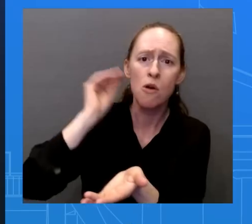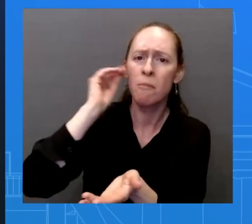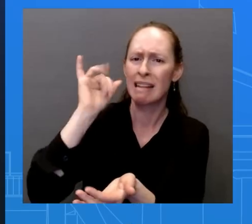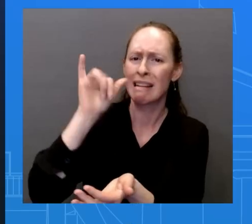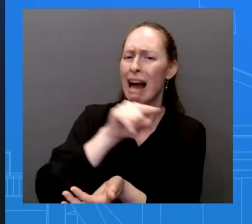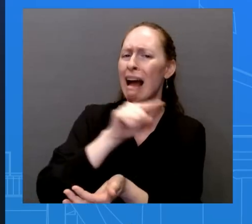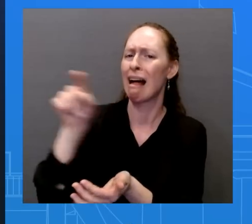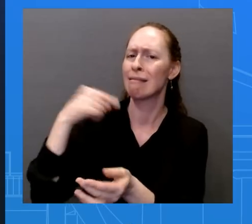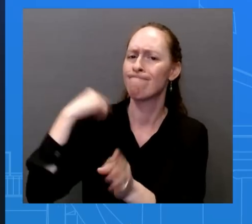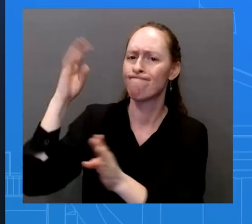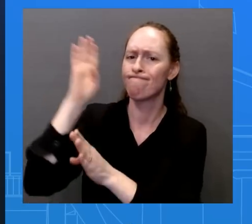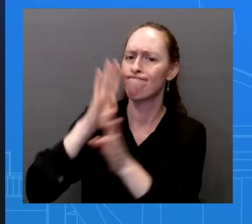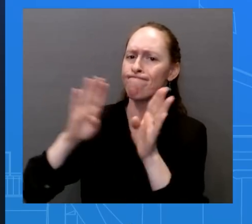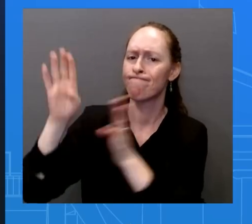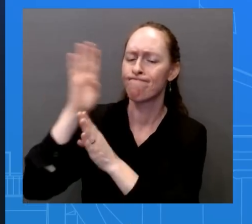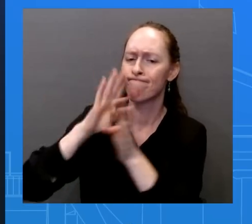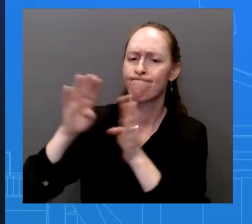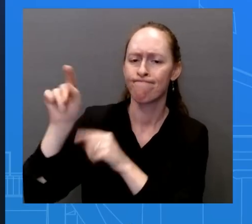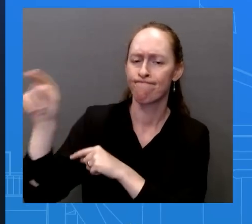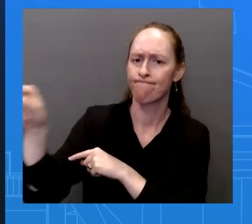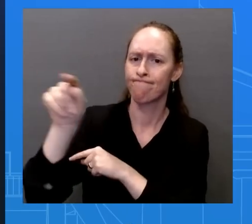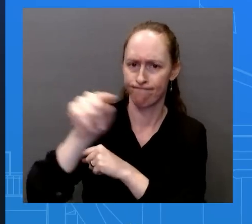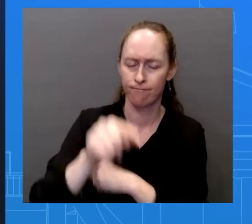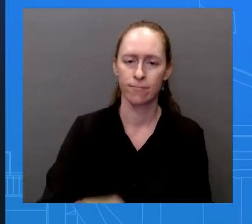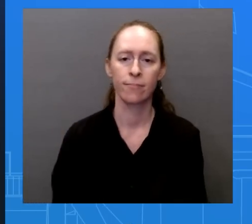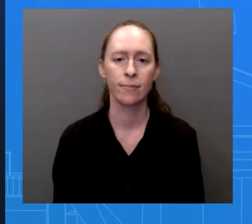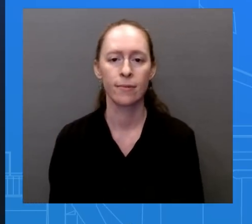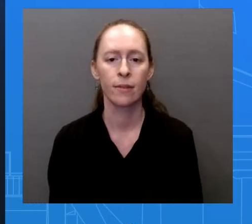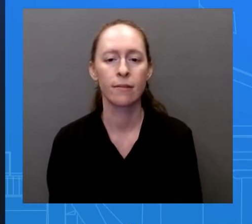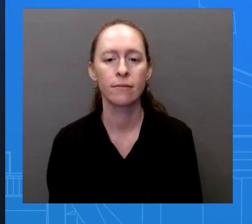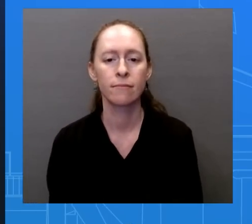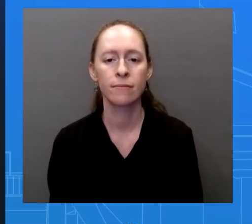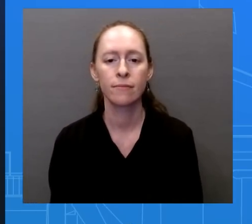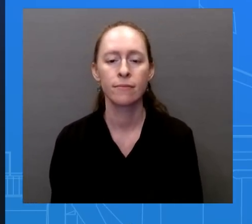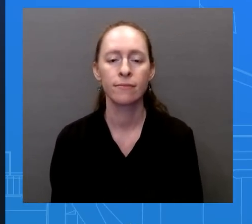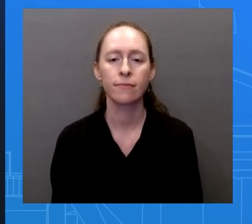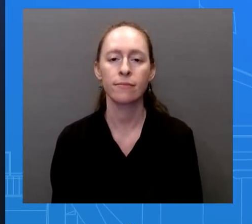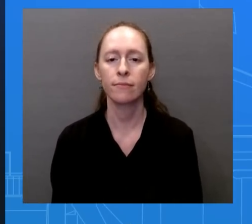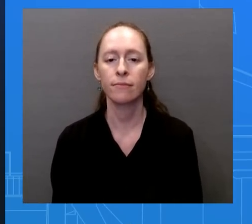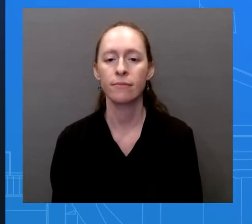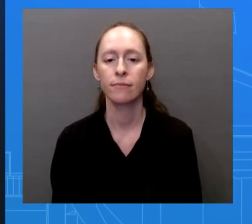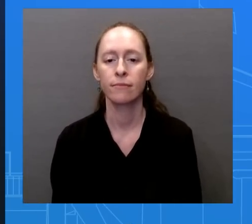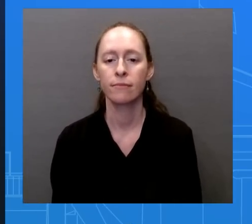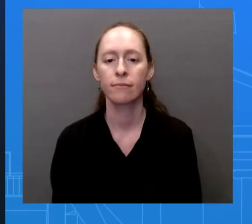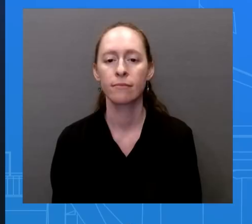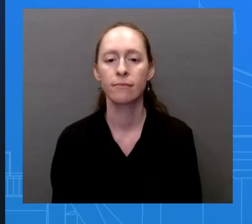we're putting a lot of attention on making sure that those resources are going to the -- to people who are at highest risk.